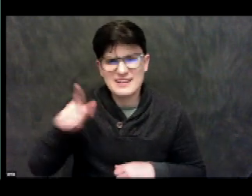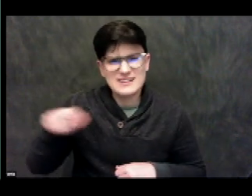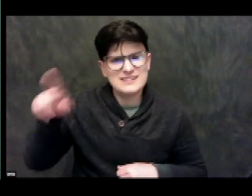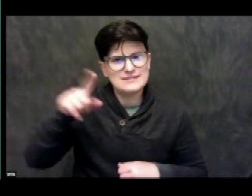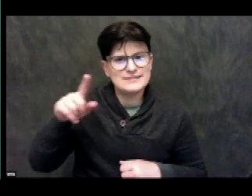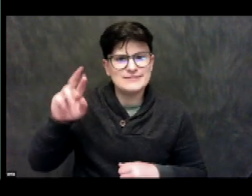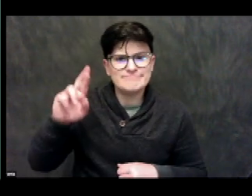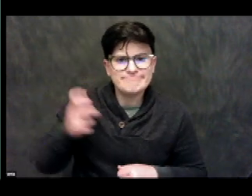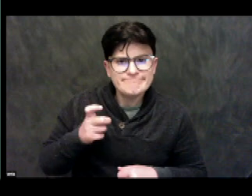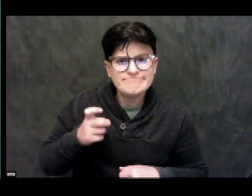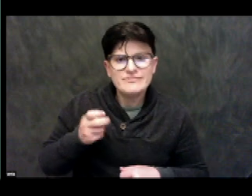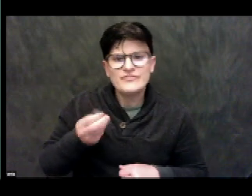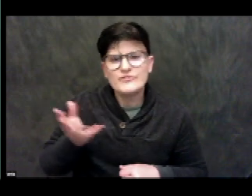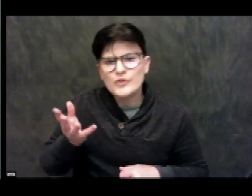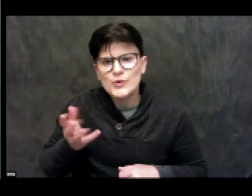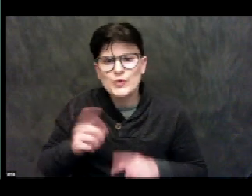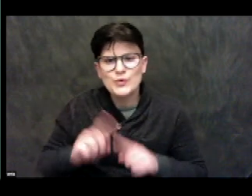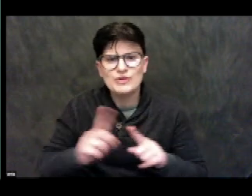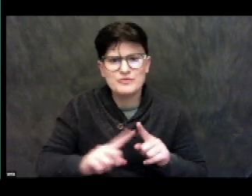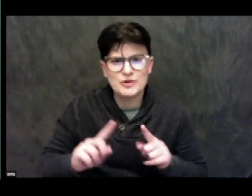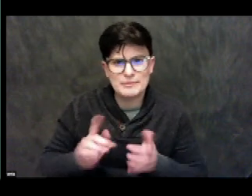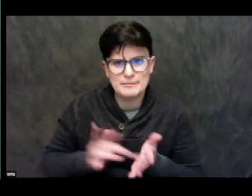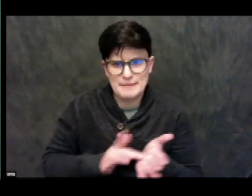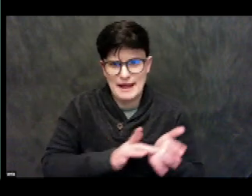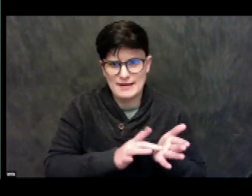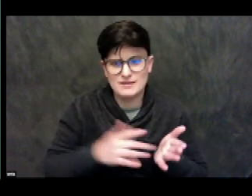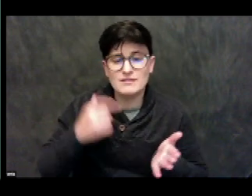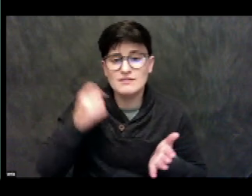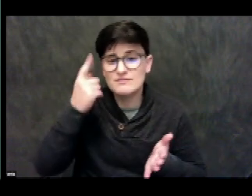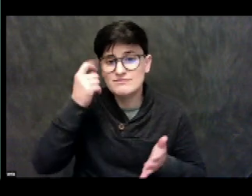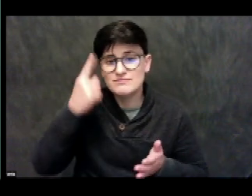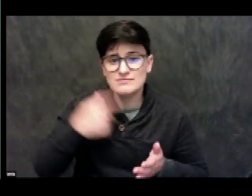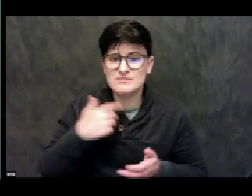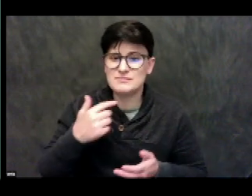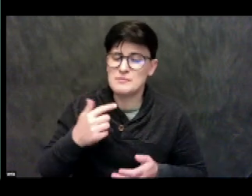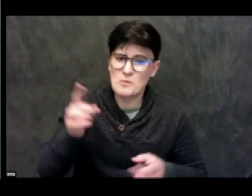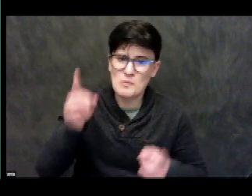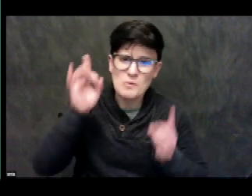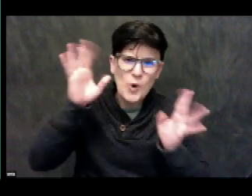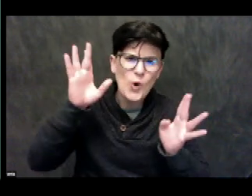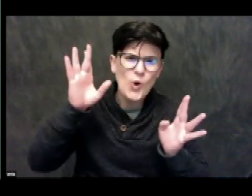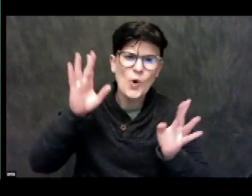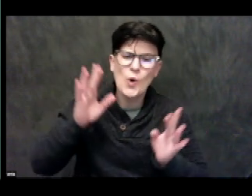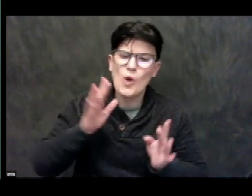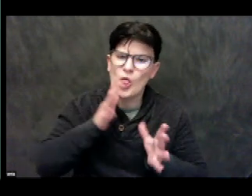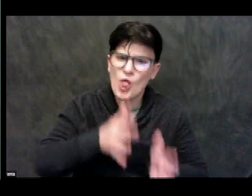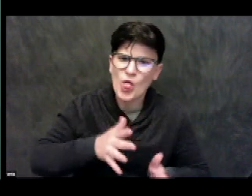I had really bad sickness, morning sickness, and stuff. So I was given Zofran.